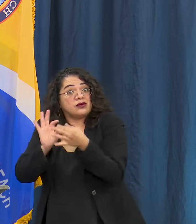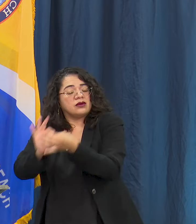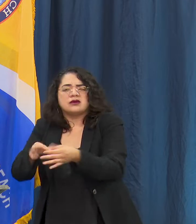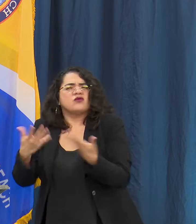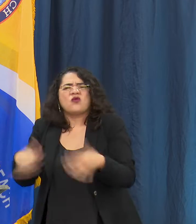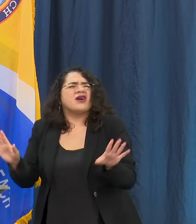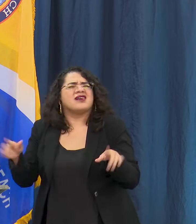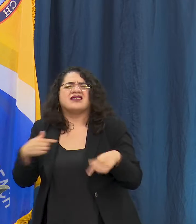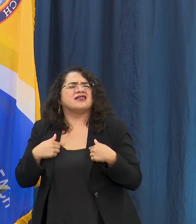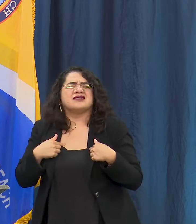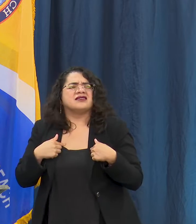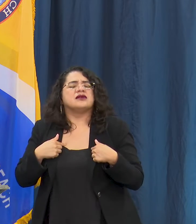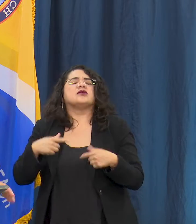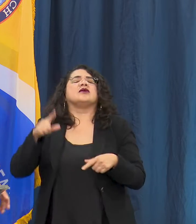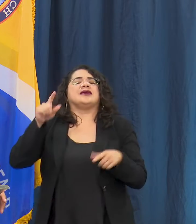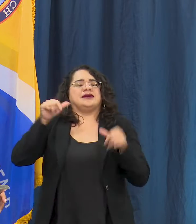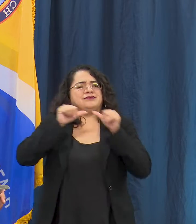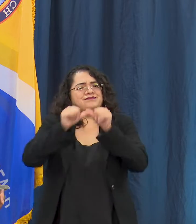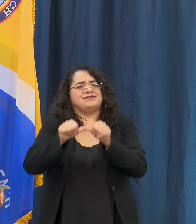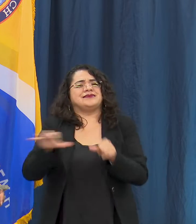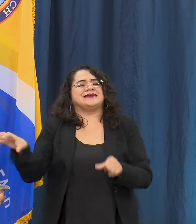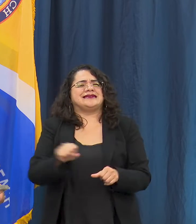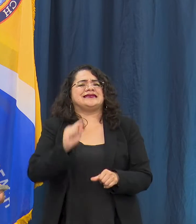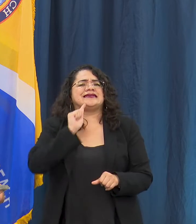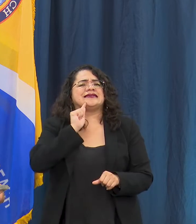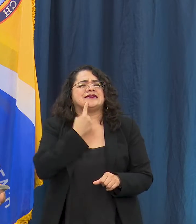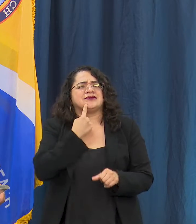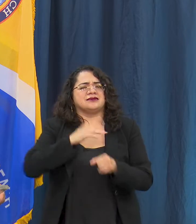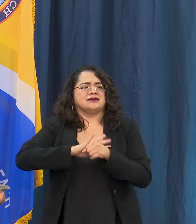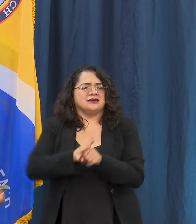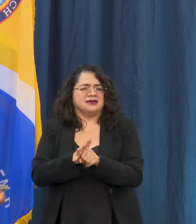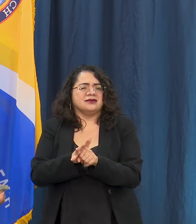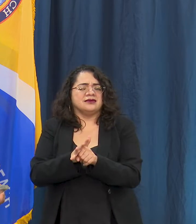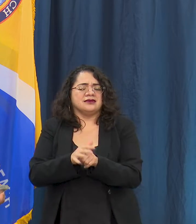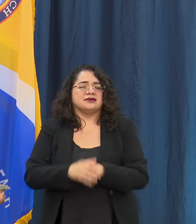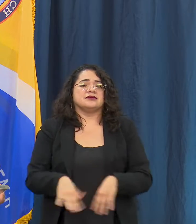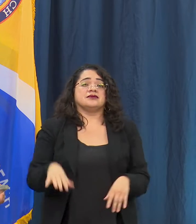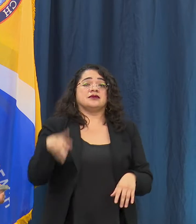COVID-19 serious. Now our positivity rate and our testing